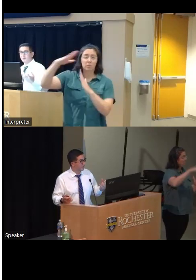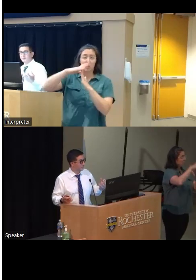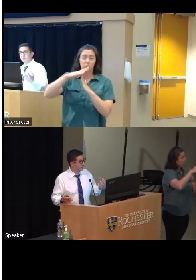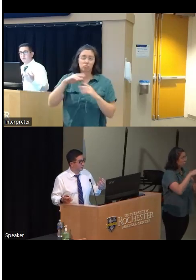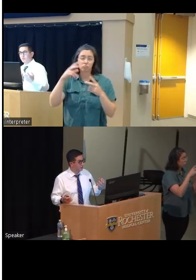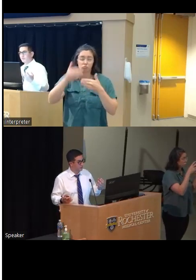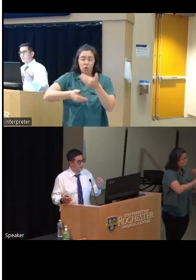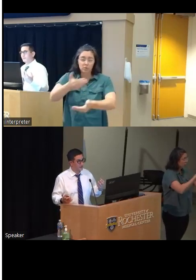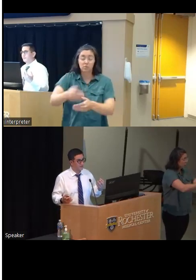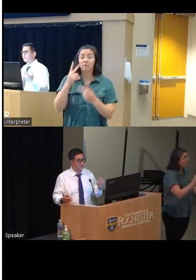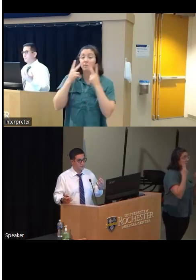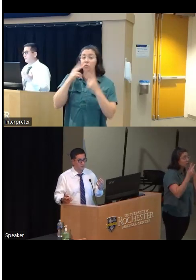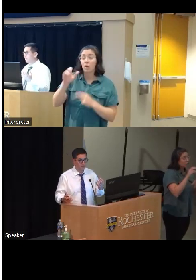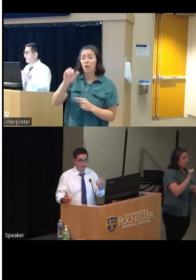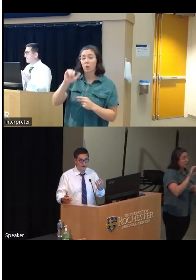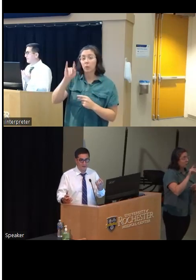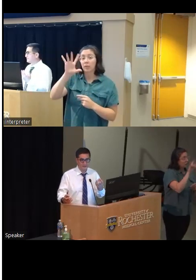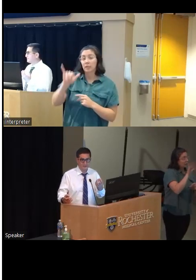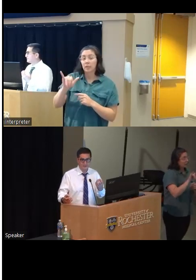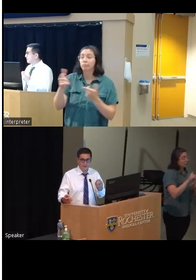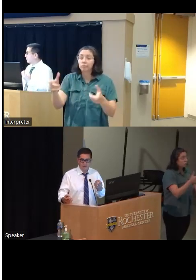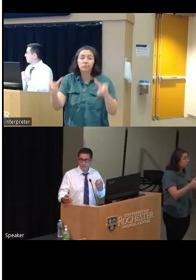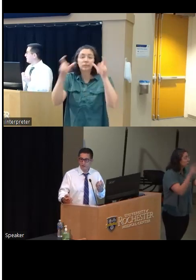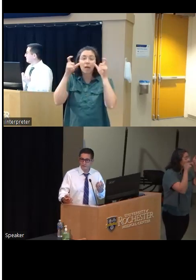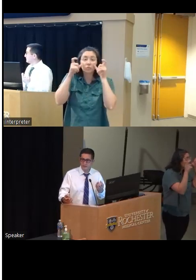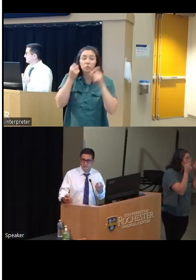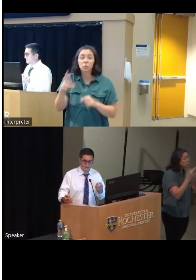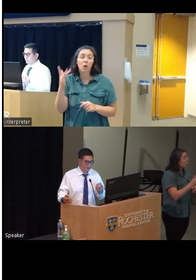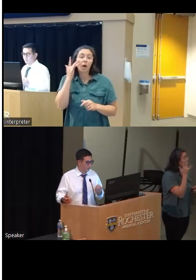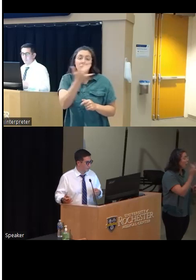thinking about visual Acuity a lot of us you know are wearing glasses or corrective lenses in the